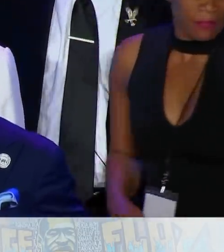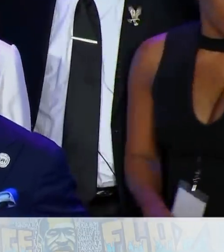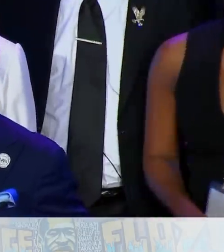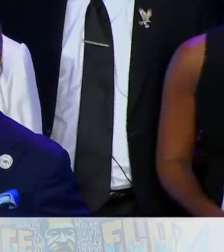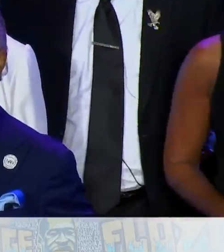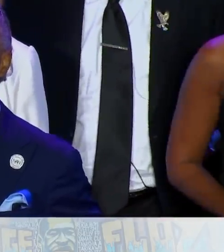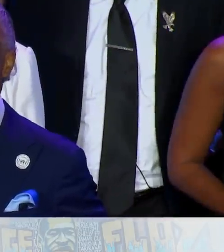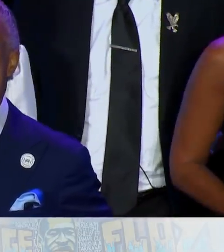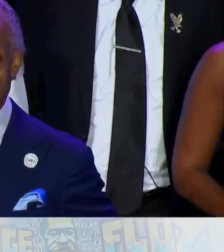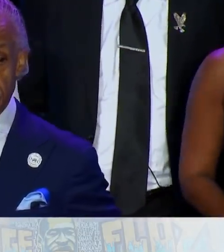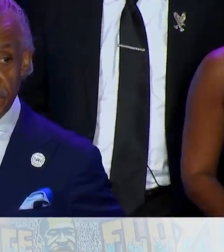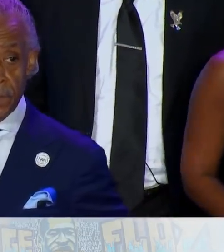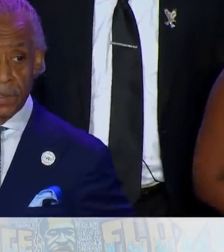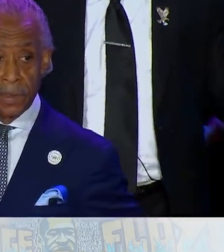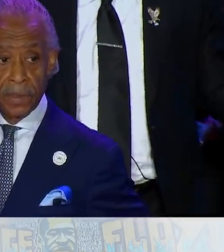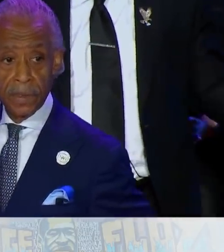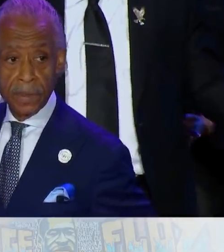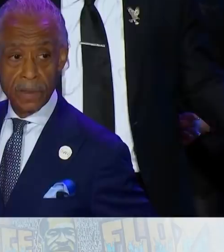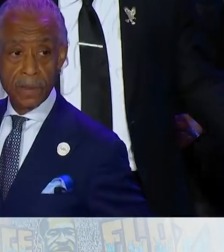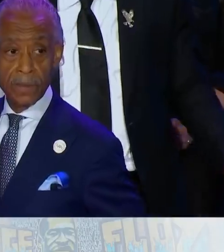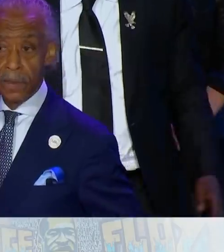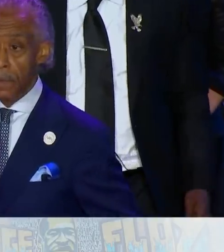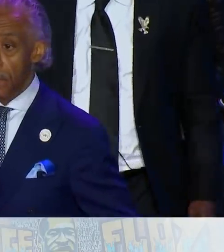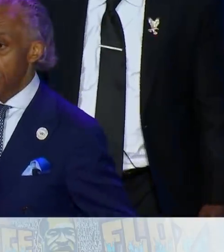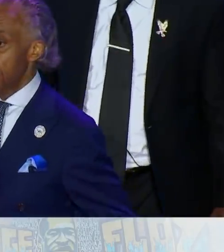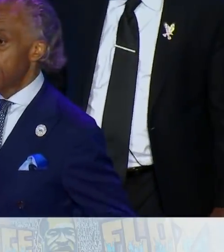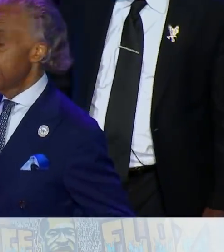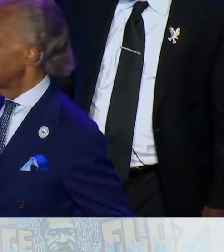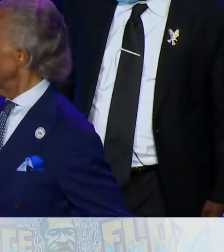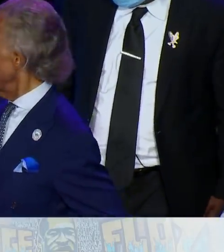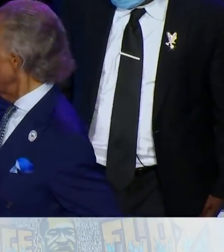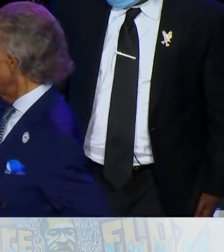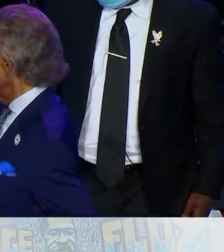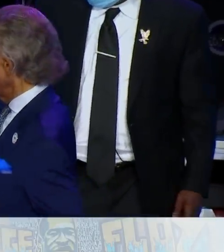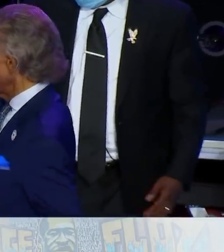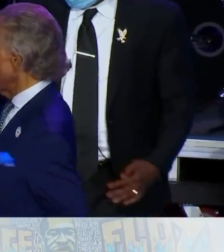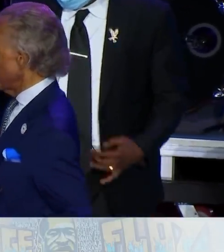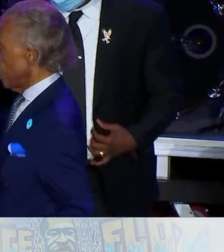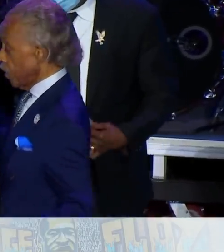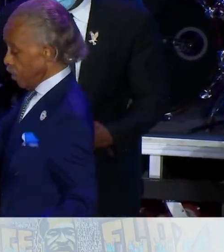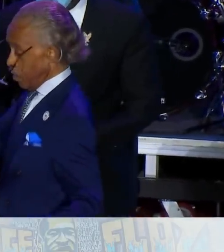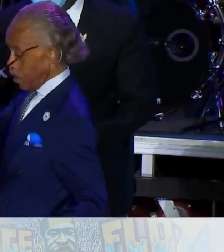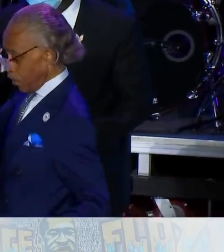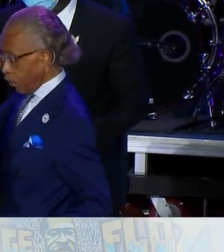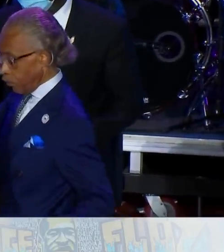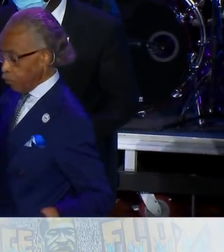AND GIVE US THE BENEDICTION? JUST A BENEDICTION. WE ARE GOING TO TAKE THE FAMILY OUT.